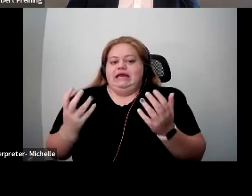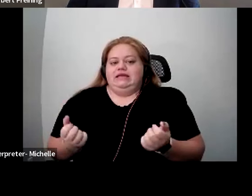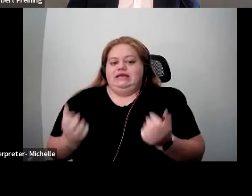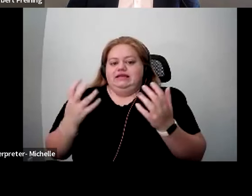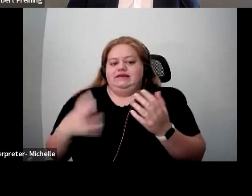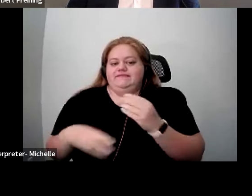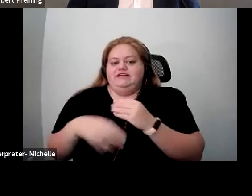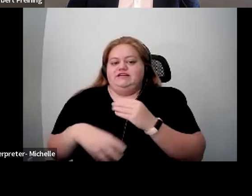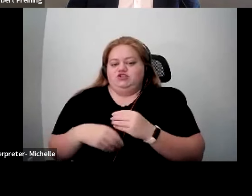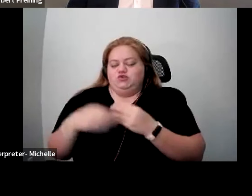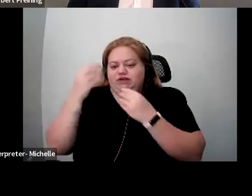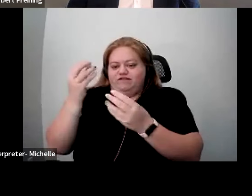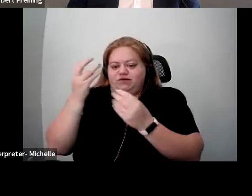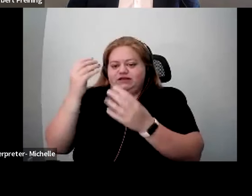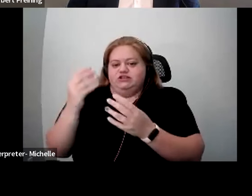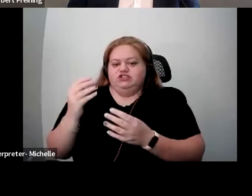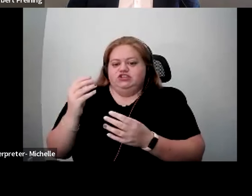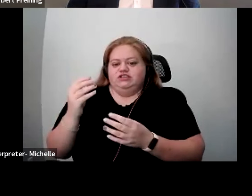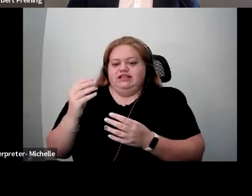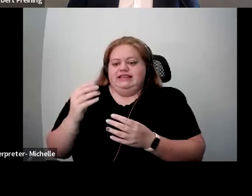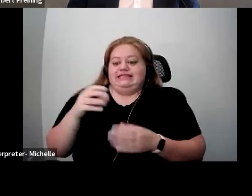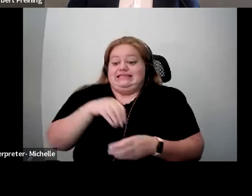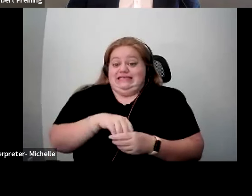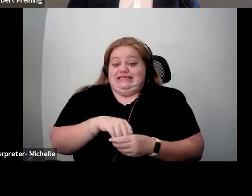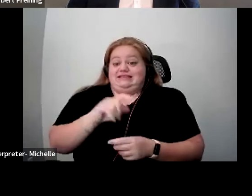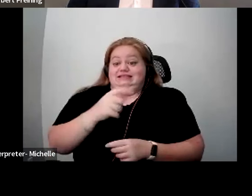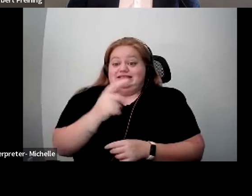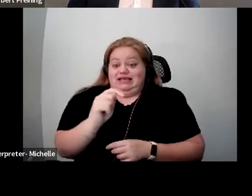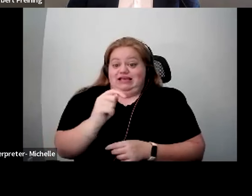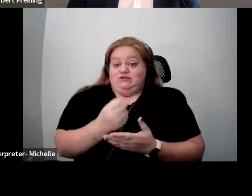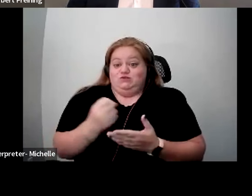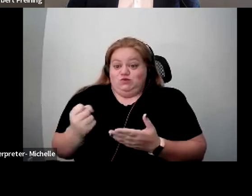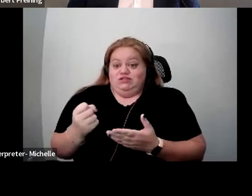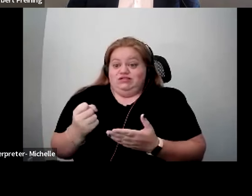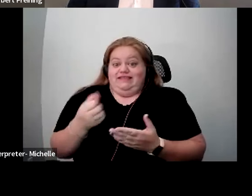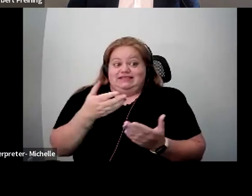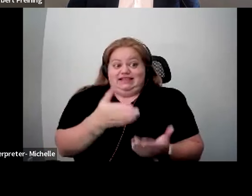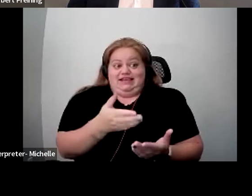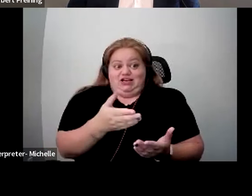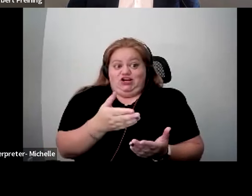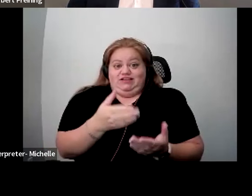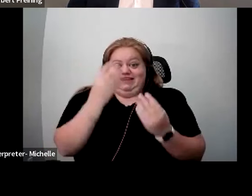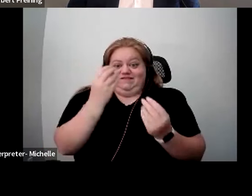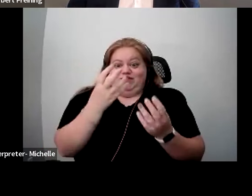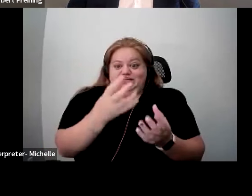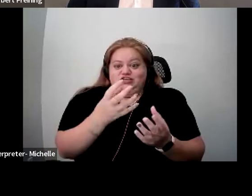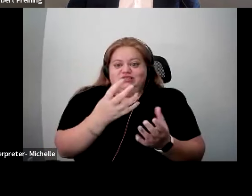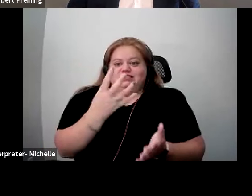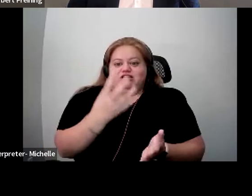originally is present in the TeX source, in the LaTeX source, is lost in the conversion and converted